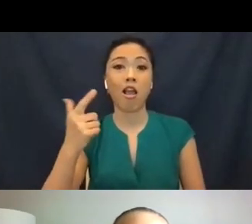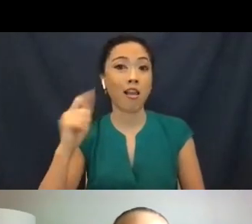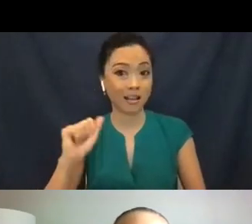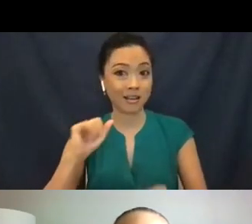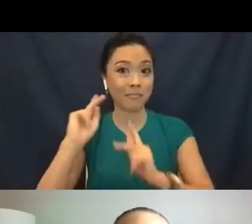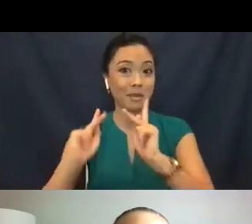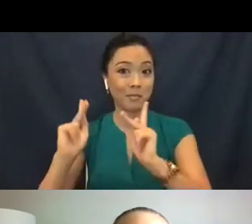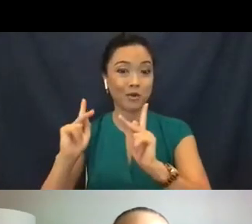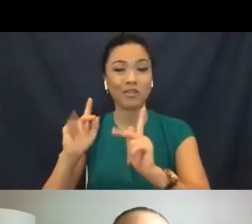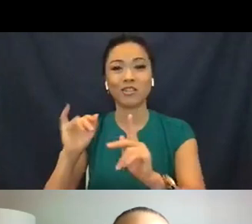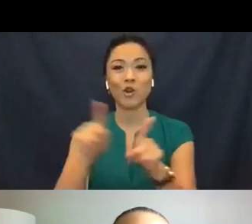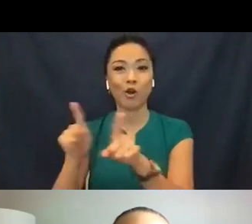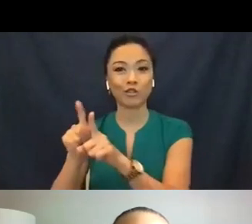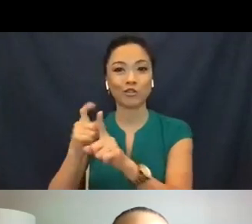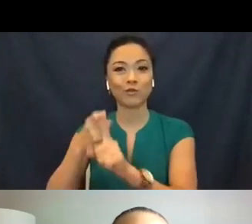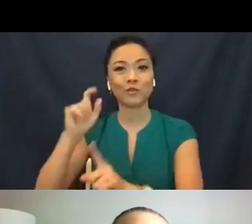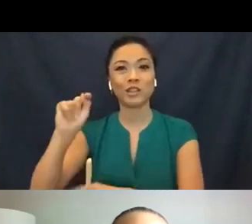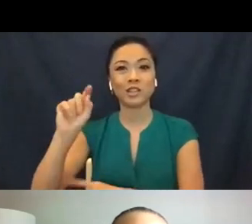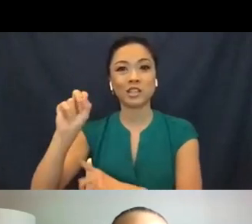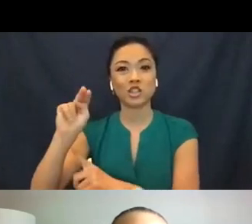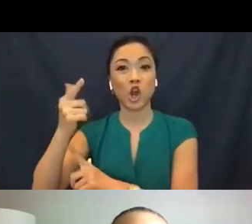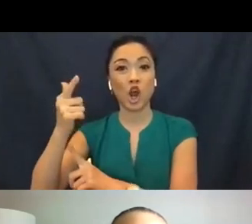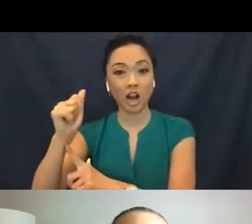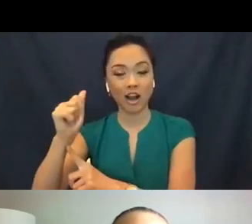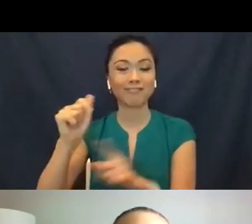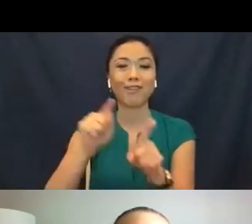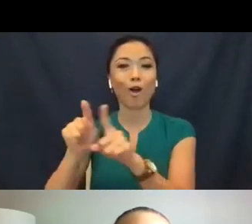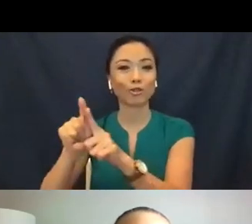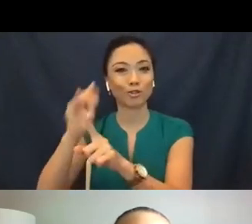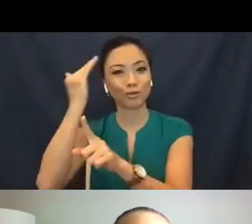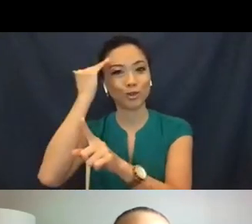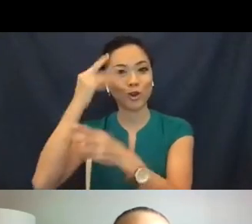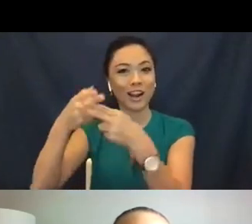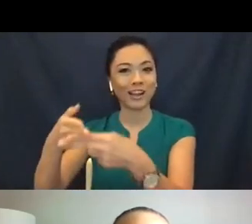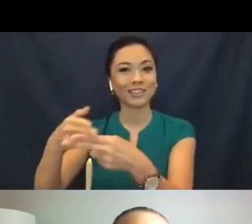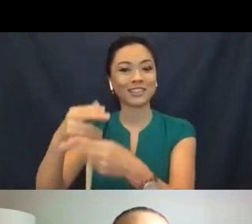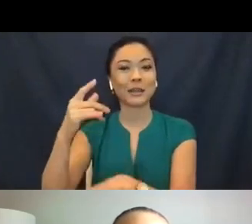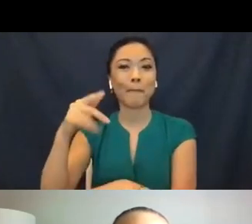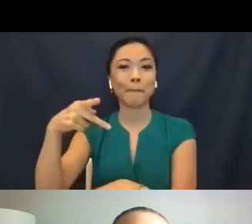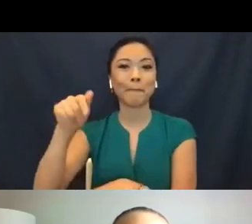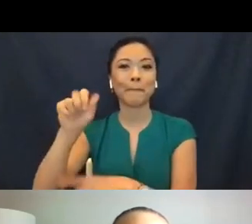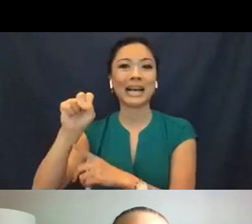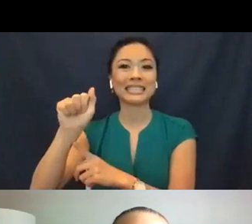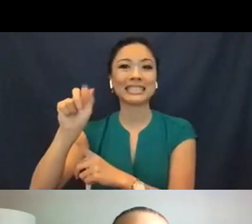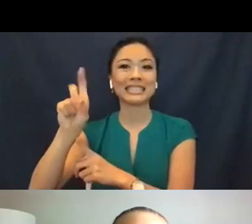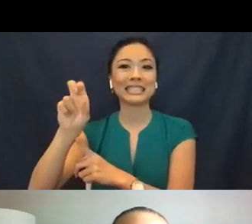also known as Pasadena, California on the West Coast. I'm wearing a Guinean multicolored jumpsuit.